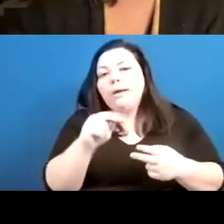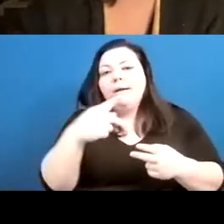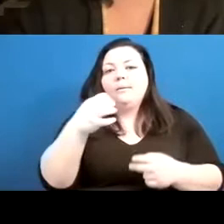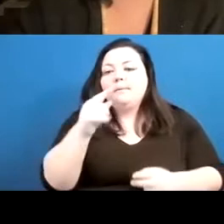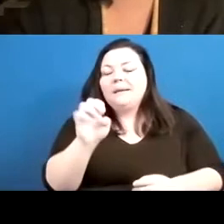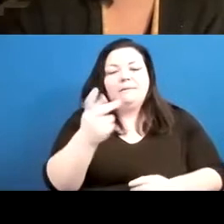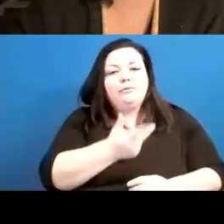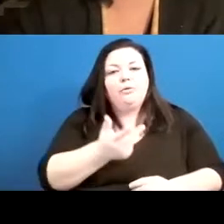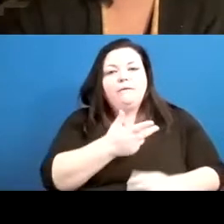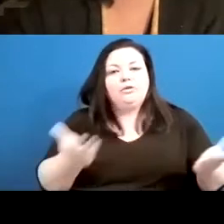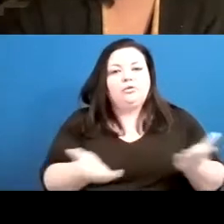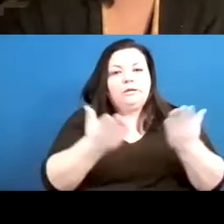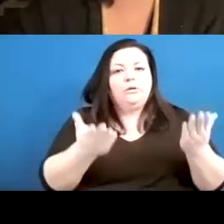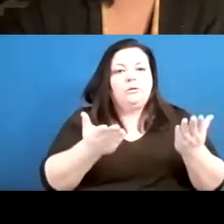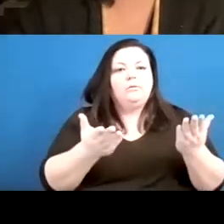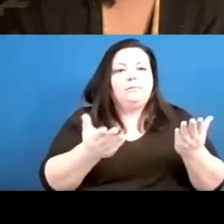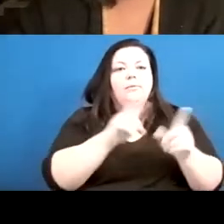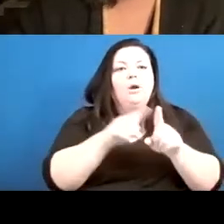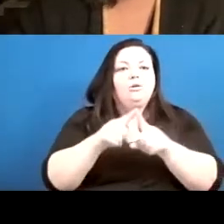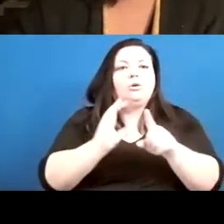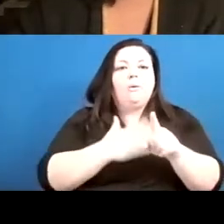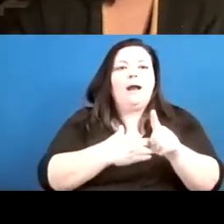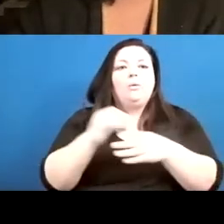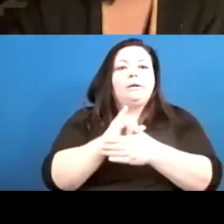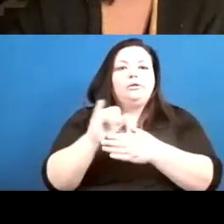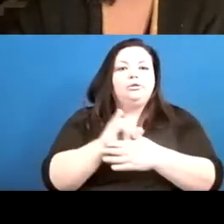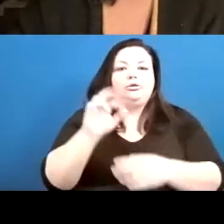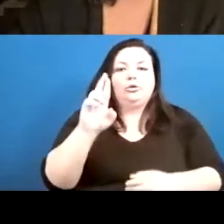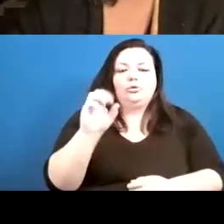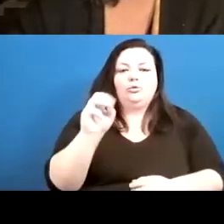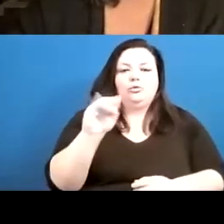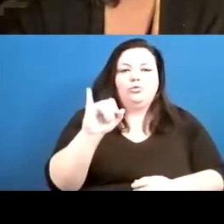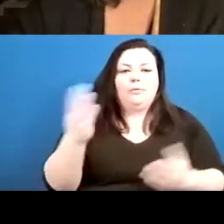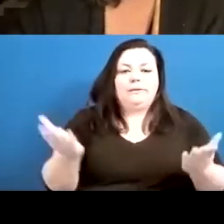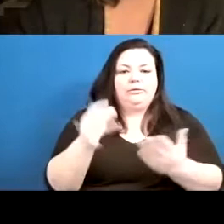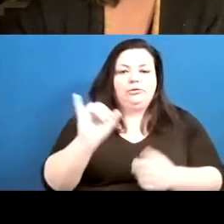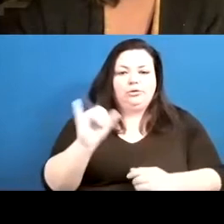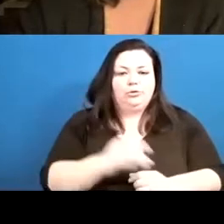team and and also our intern Romy is here, um, so any of us can can walk you through how to do that